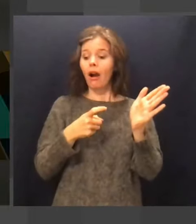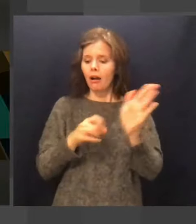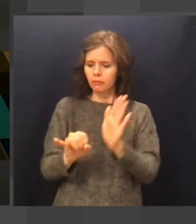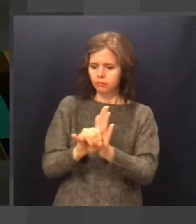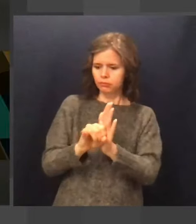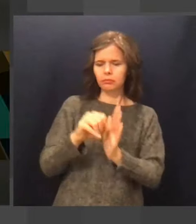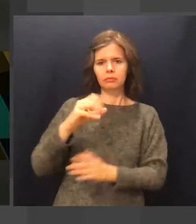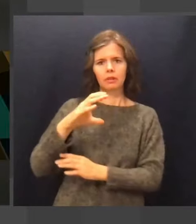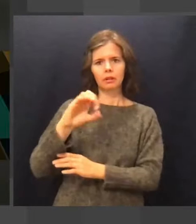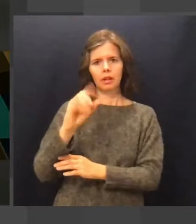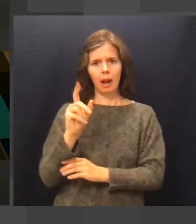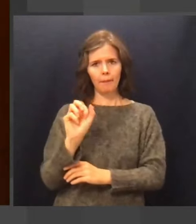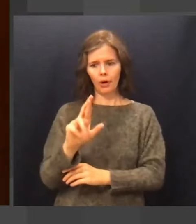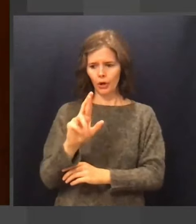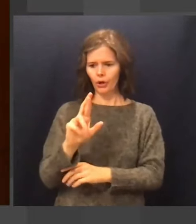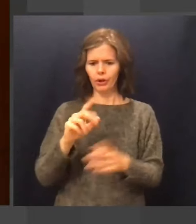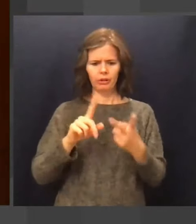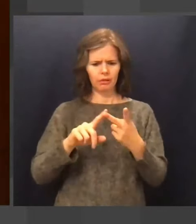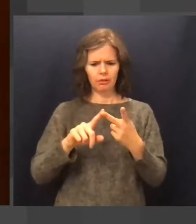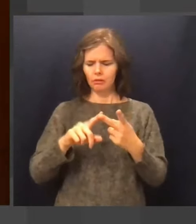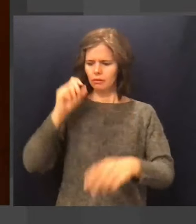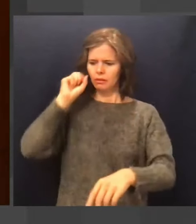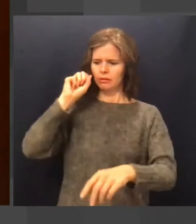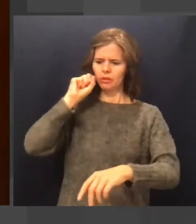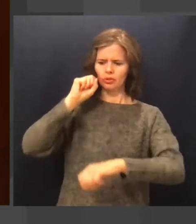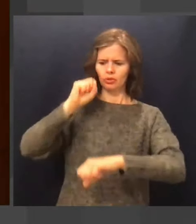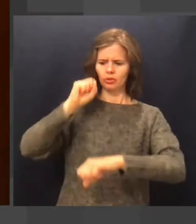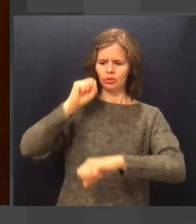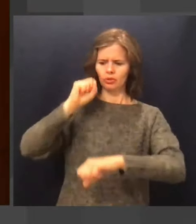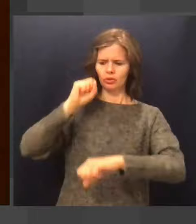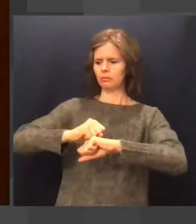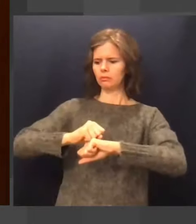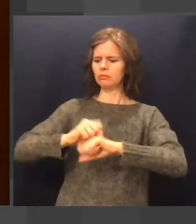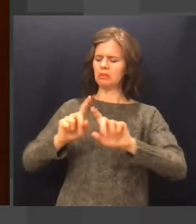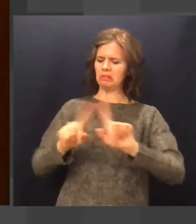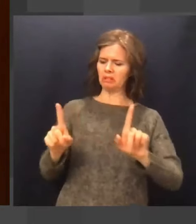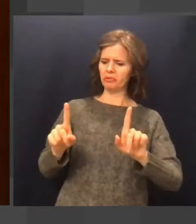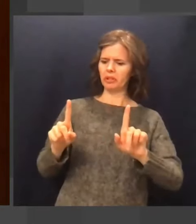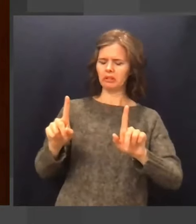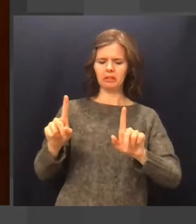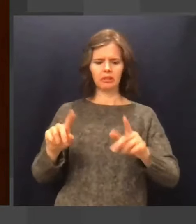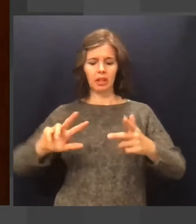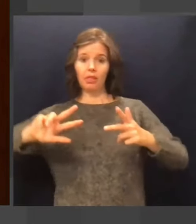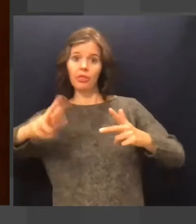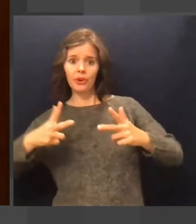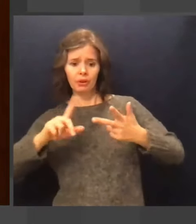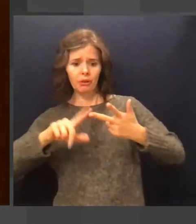OKAY I'M GOING TO MINE THE COPPER AND THEN YOU SEE STONE.